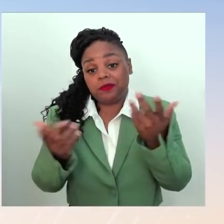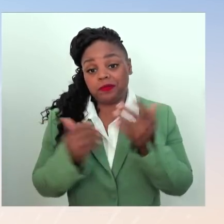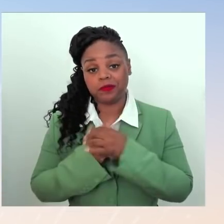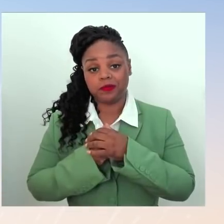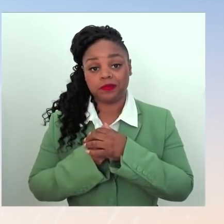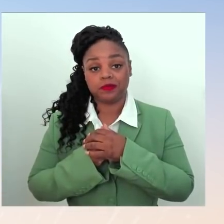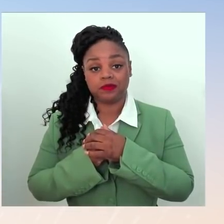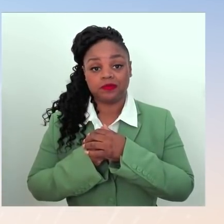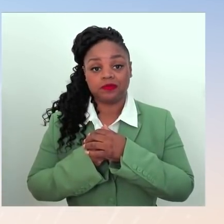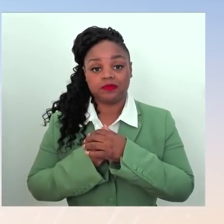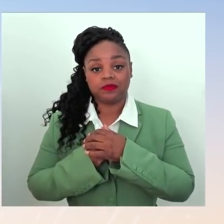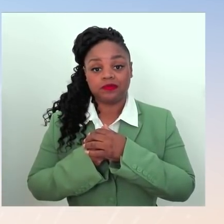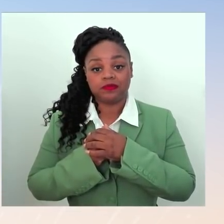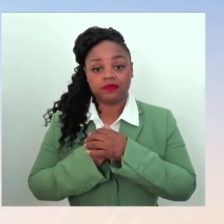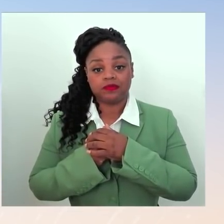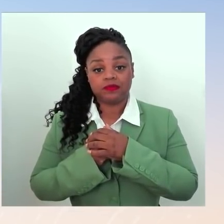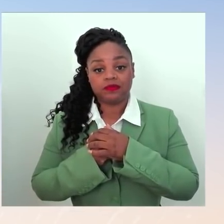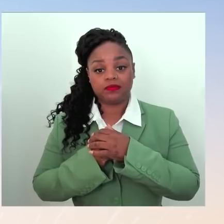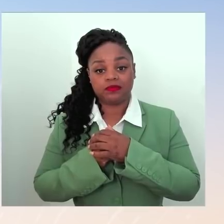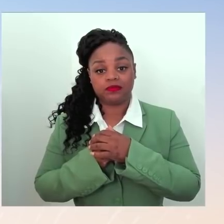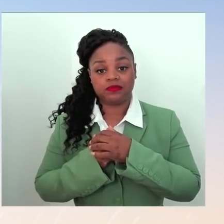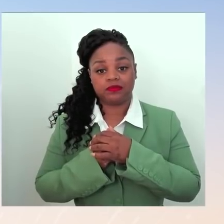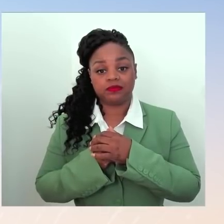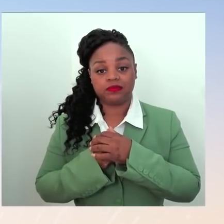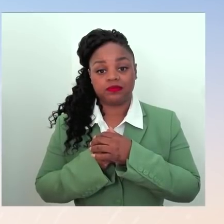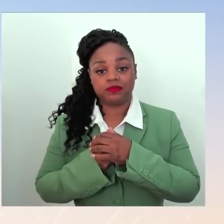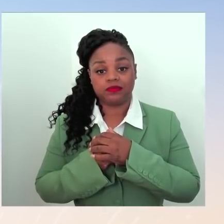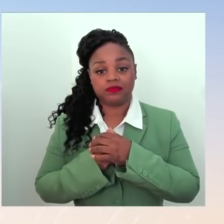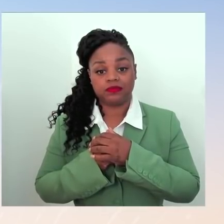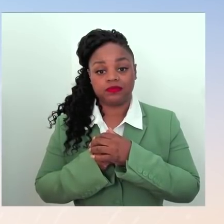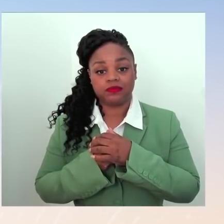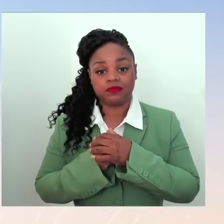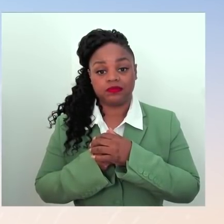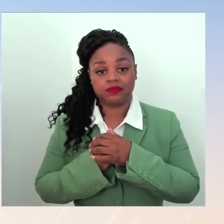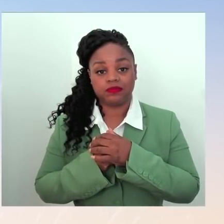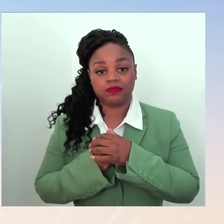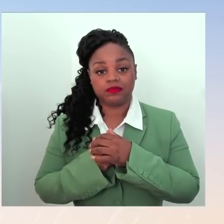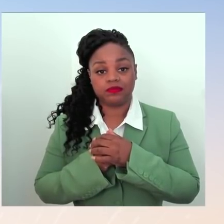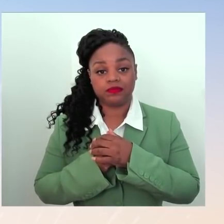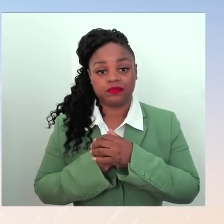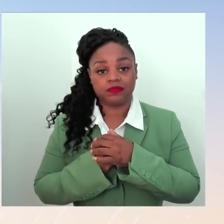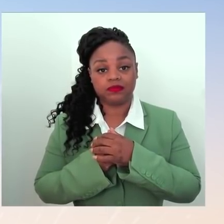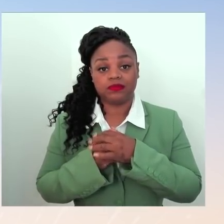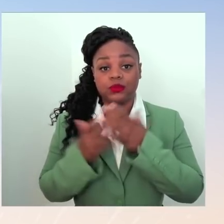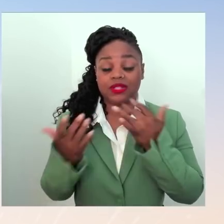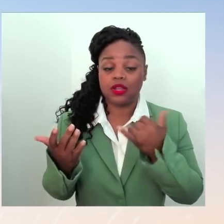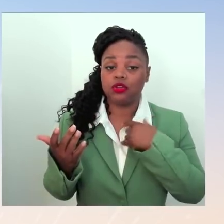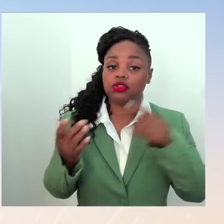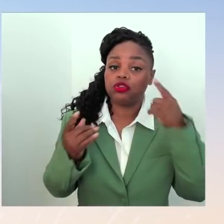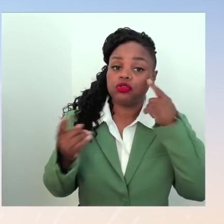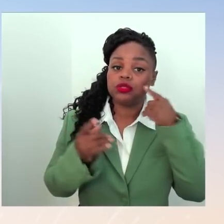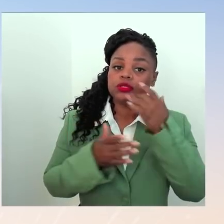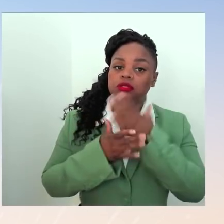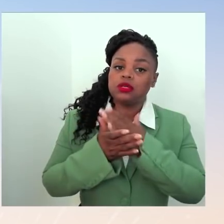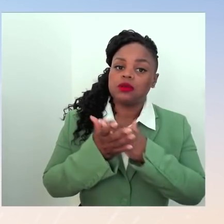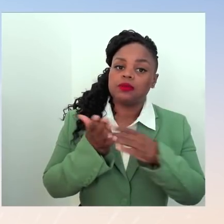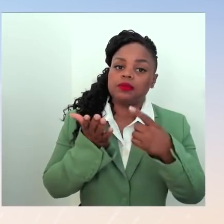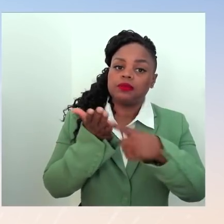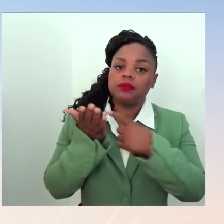there's a deliberation here, at least, that the President might go to Saudi Arabia. Can you confirm those deliberations and perhaps provide a little bit more insight into what's being discussed?